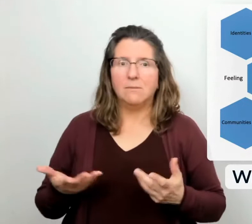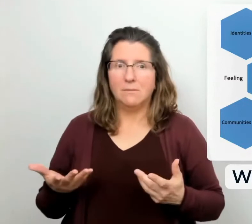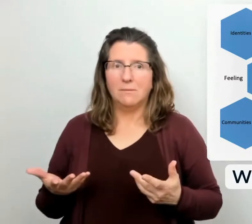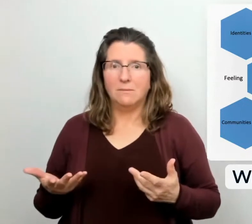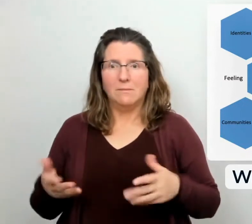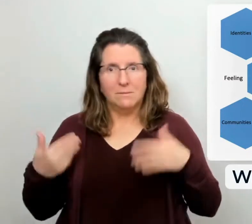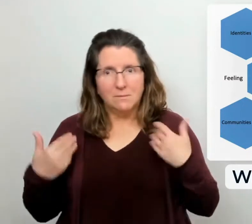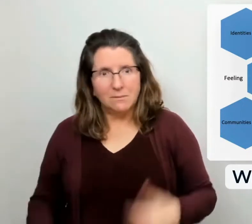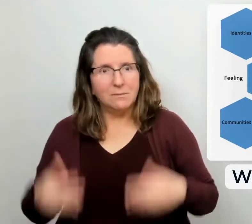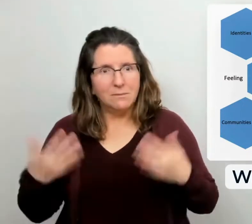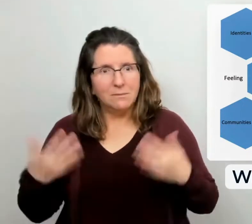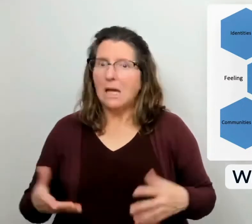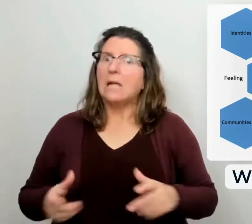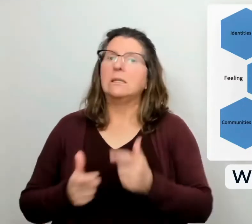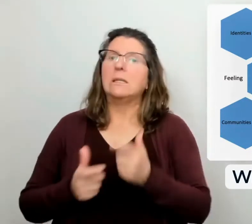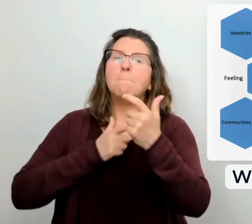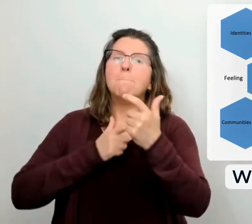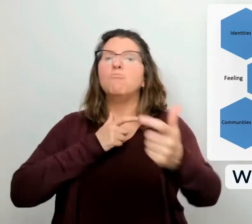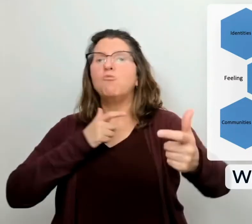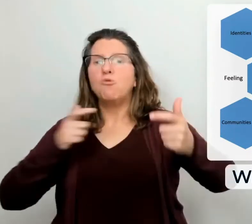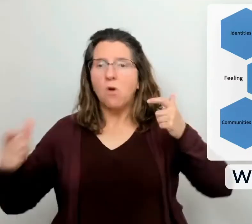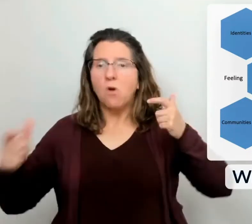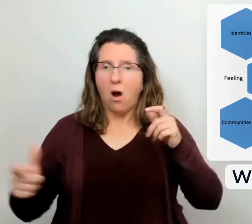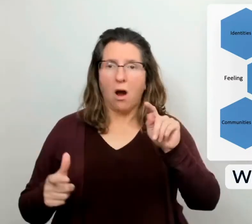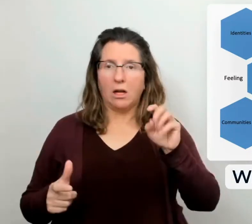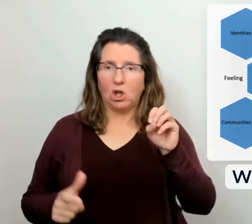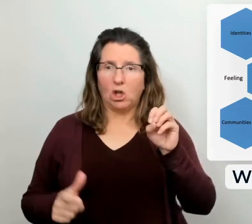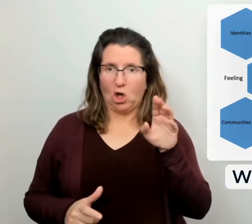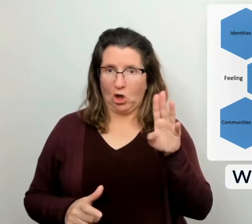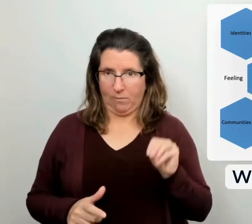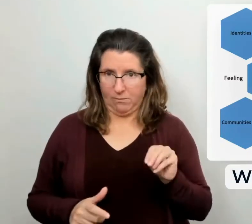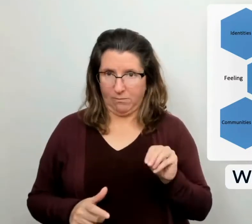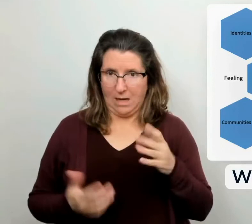Our definition of 'literacy' today incorporates a broad array of understandings.